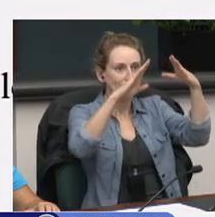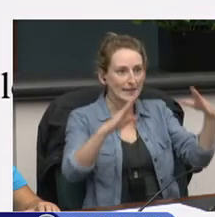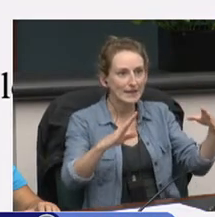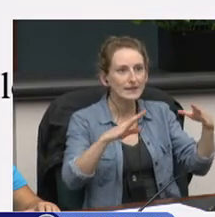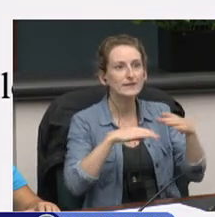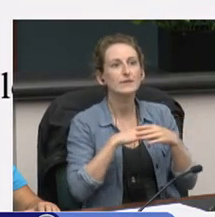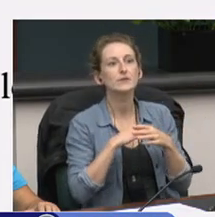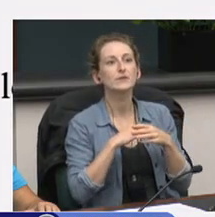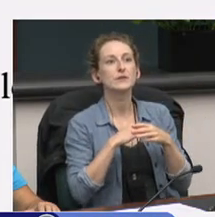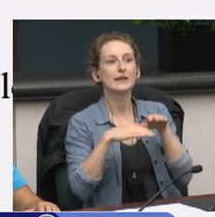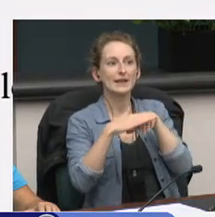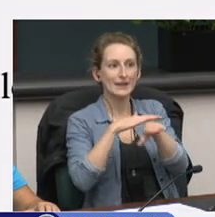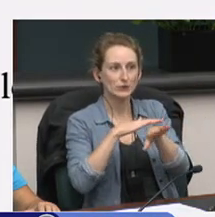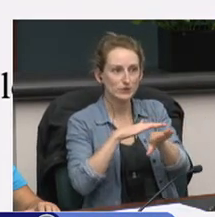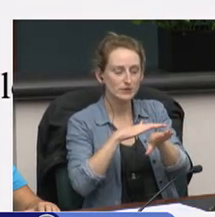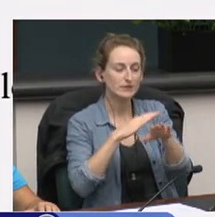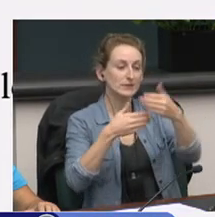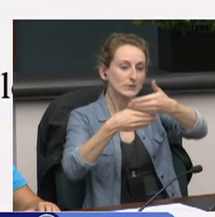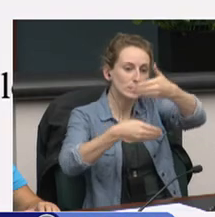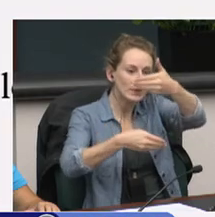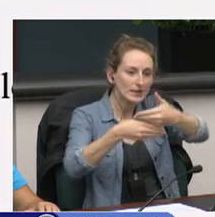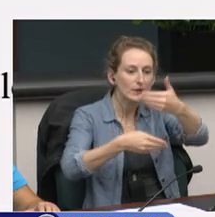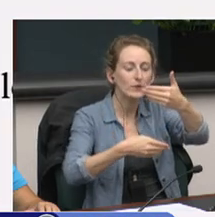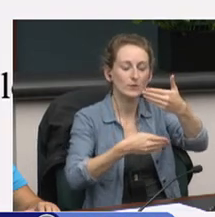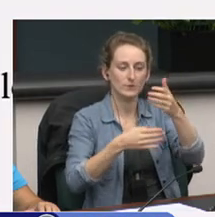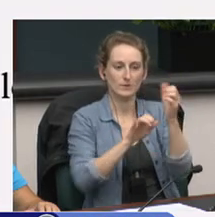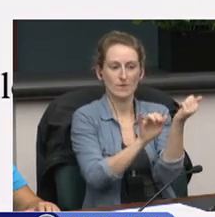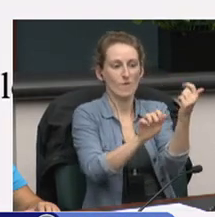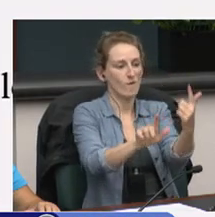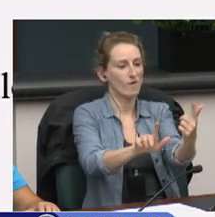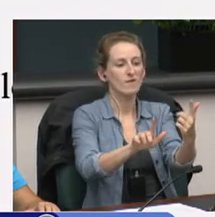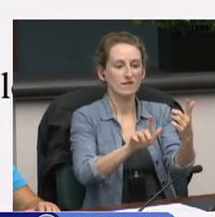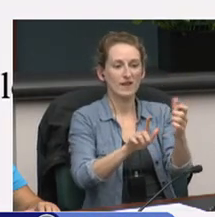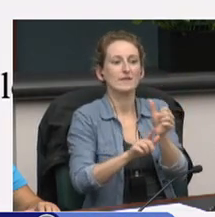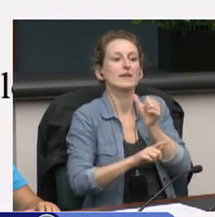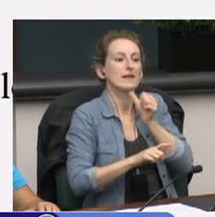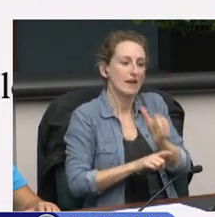and windows that are used on site planning for your non-residential